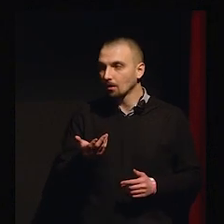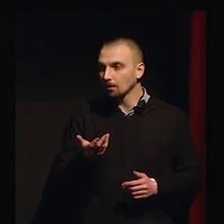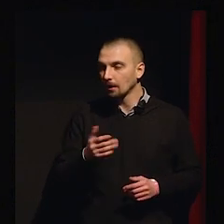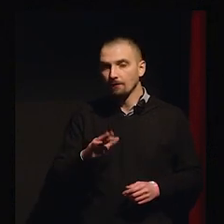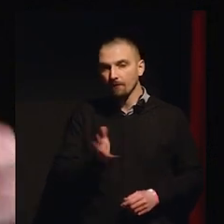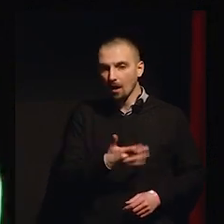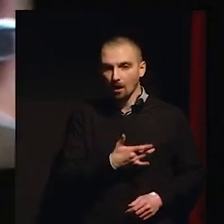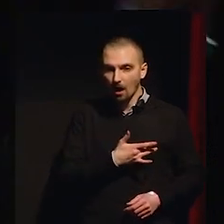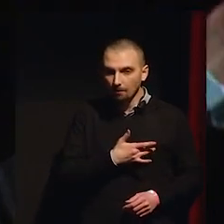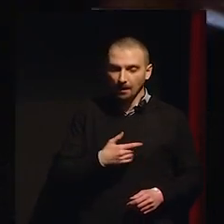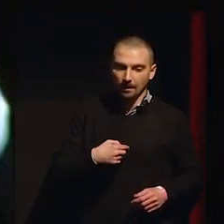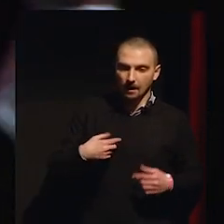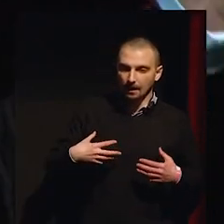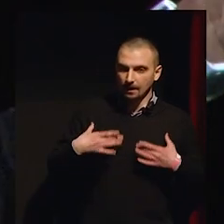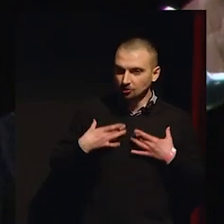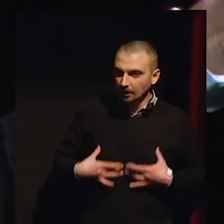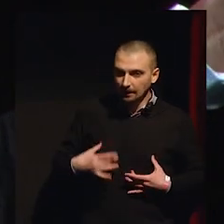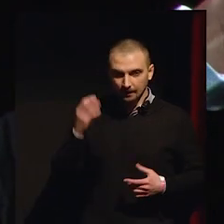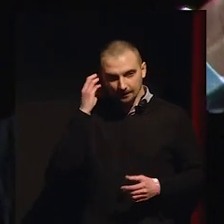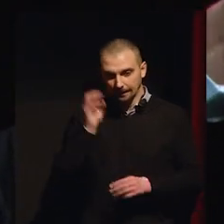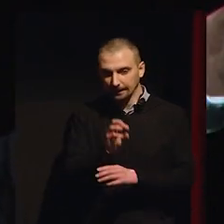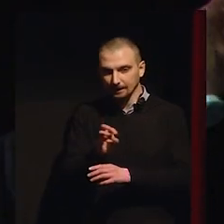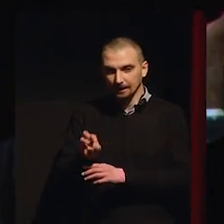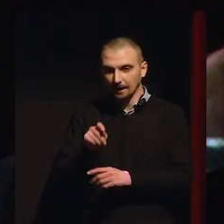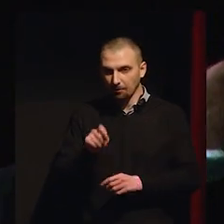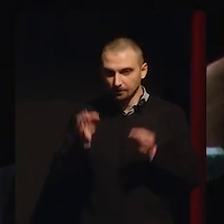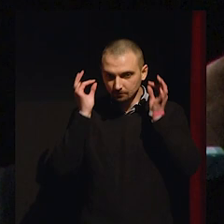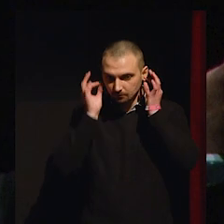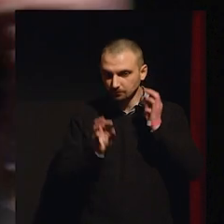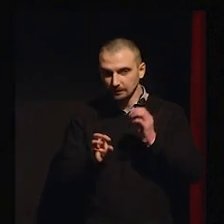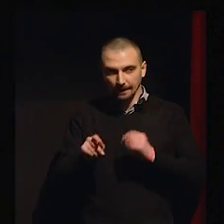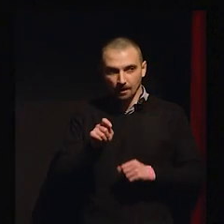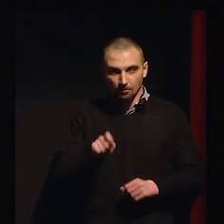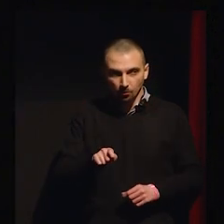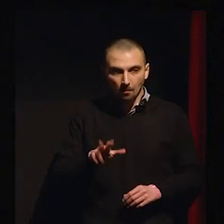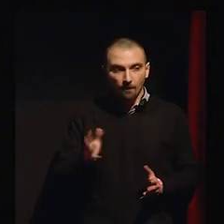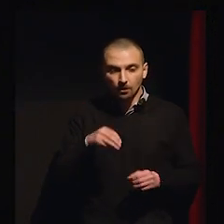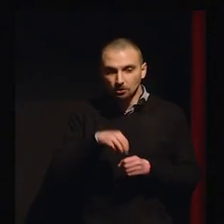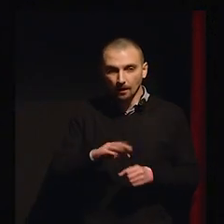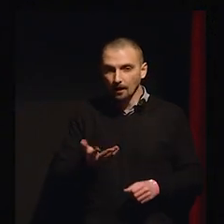Or how do they hear your heart or lungs through a tube? What is inside, or what do they hear?